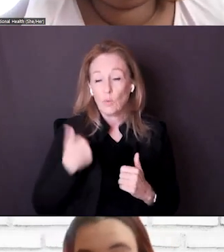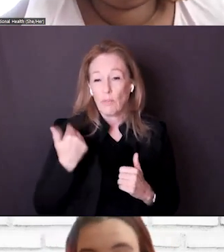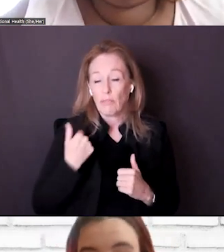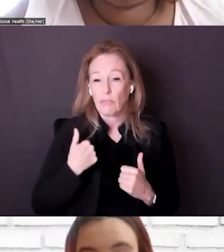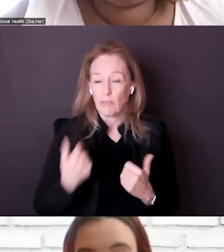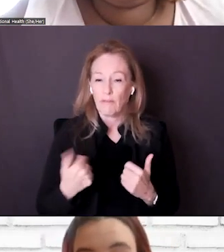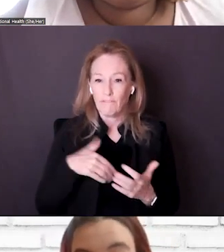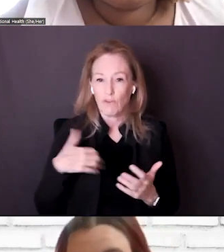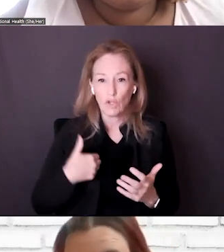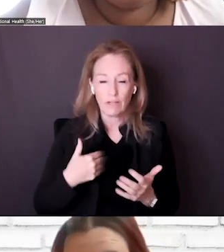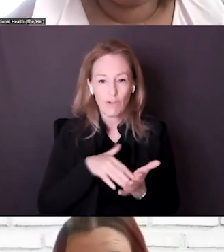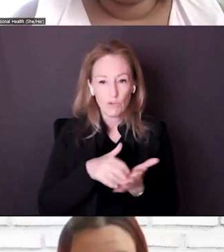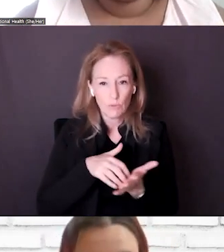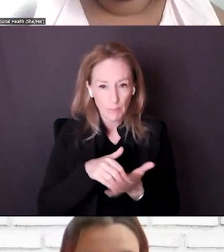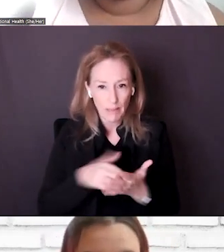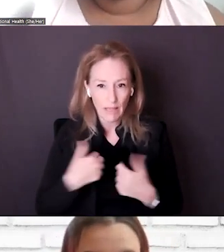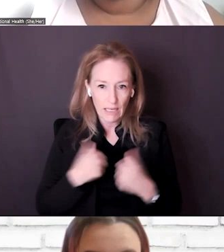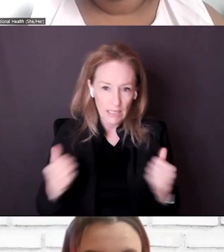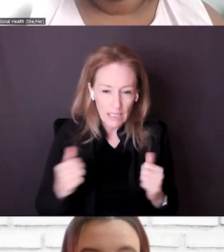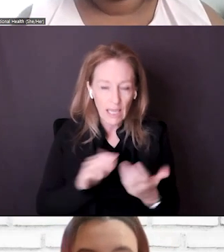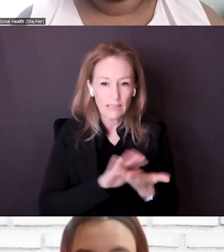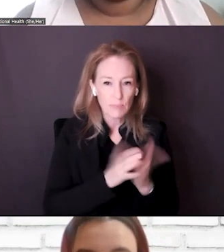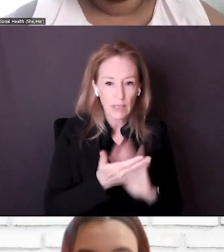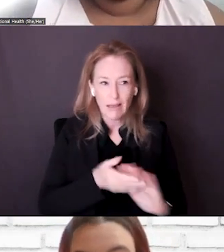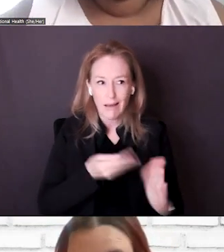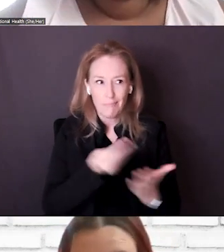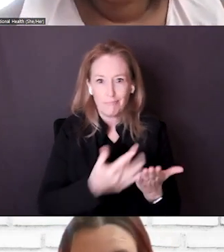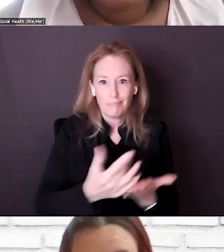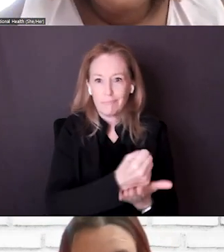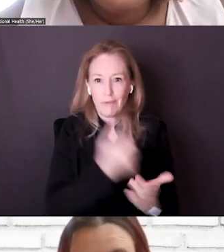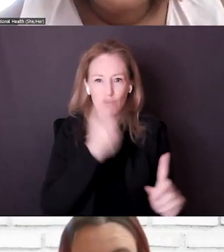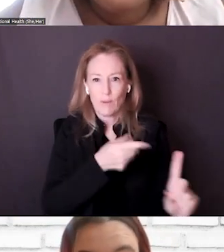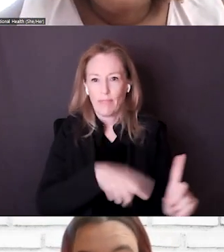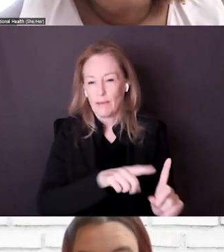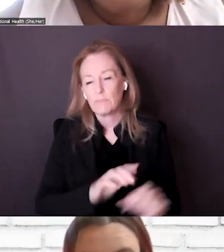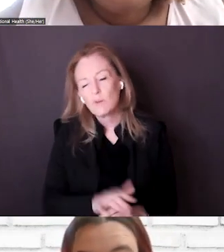I AM GLAD TO SEE RESISTANCE AGAINST THAT. THIS IS EXCITING. IT